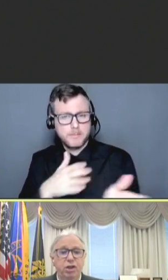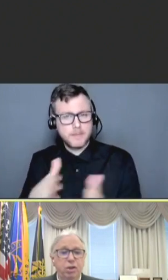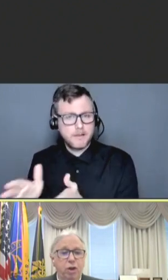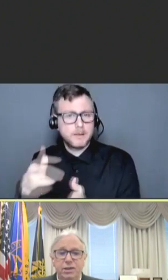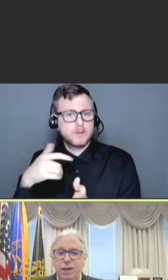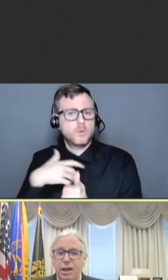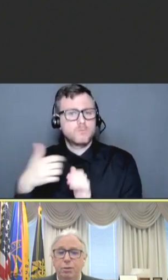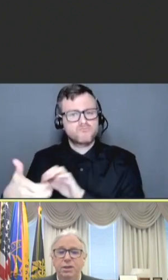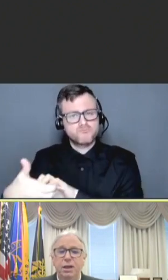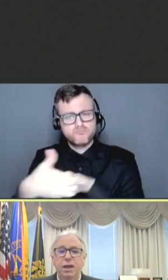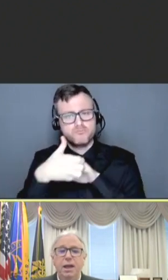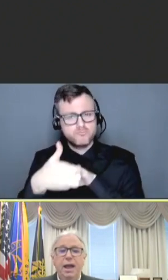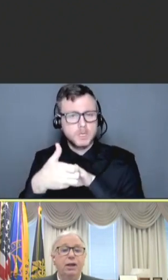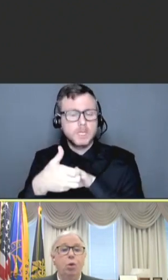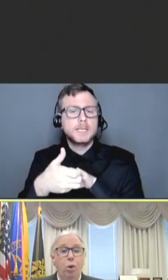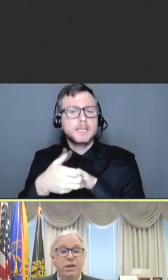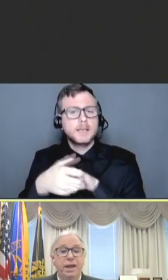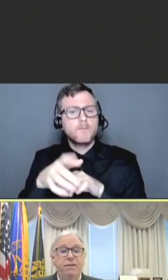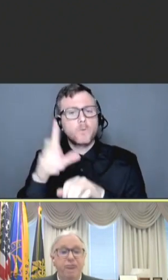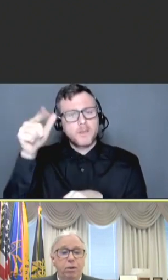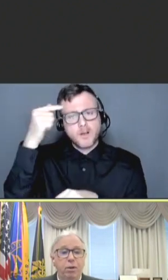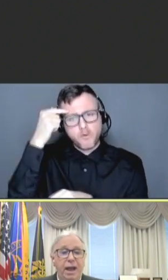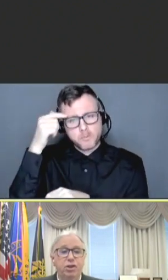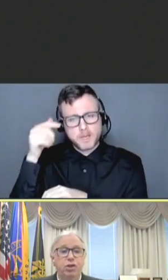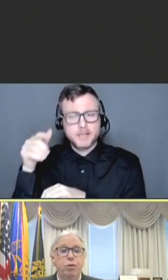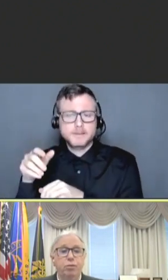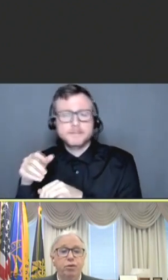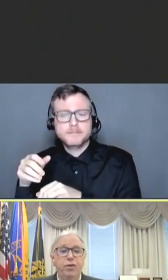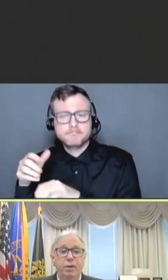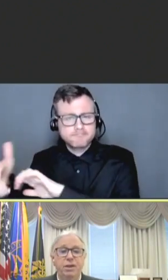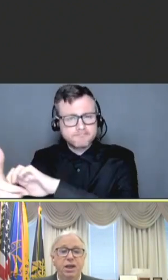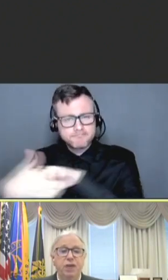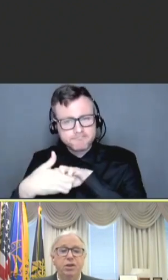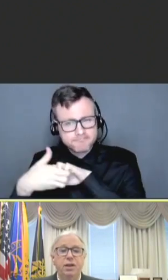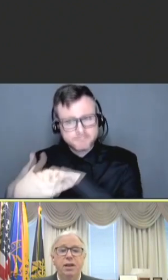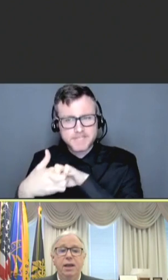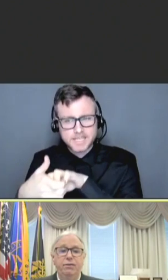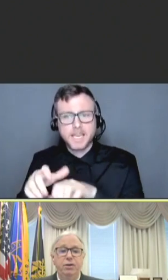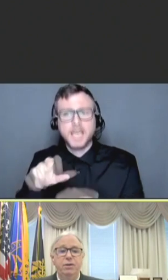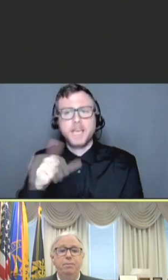across the government, and coordinate a federal action to improve immunization efforts.